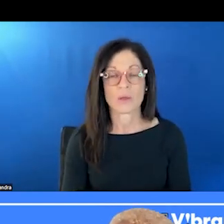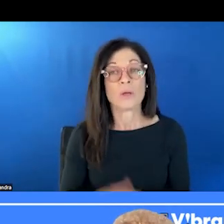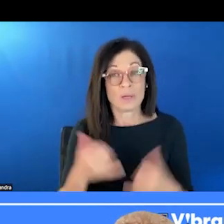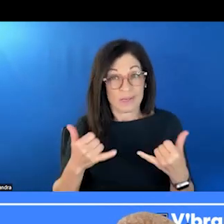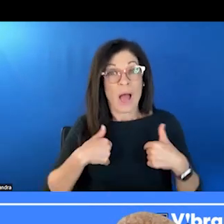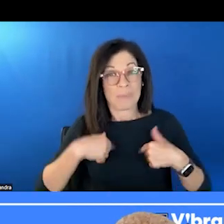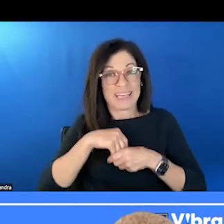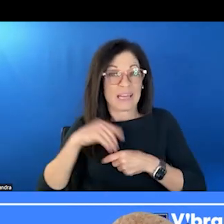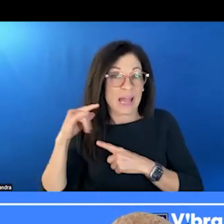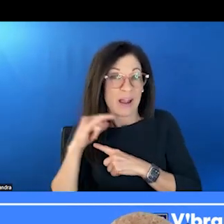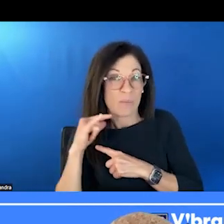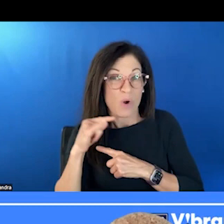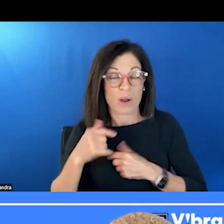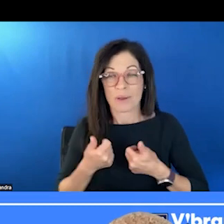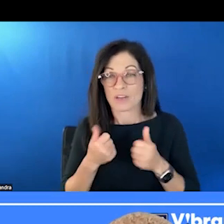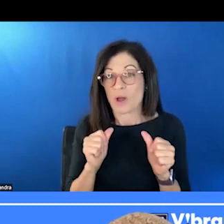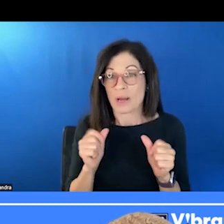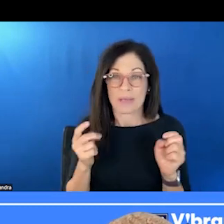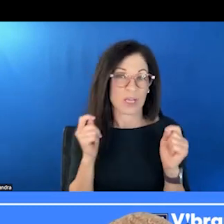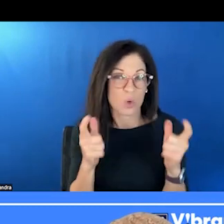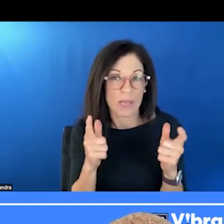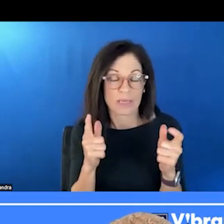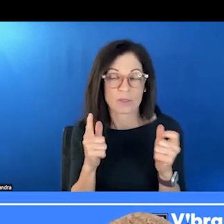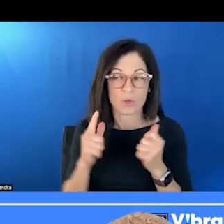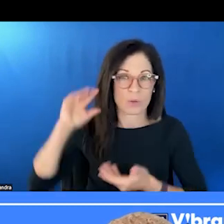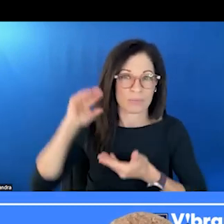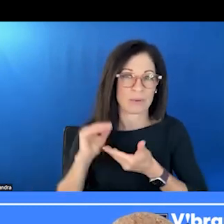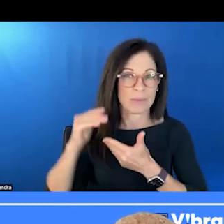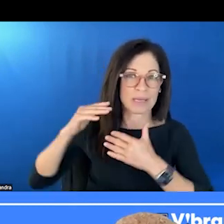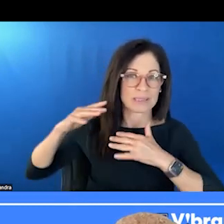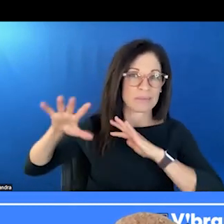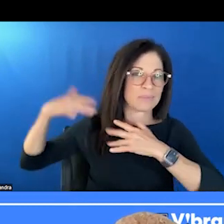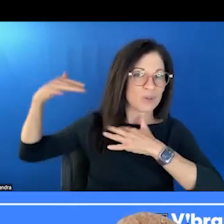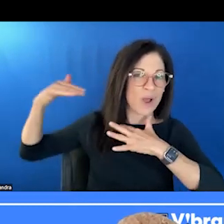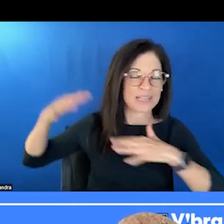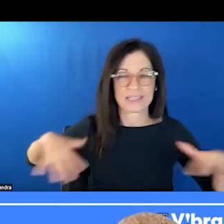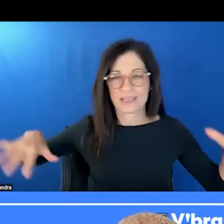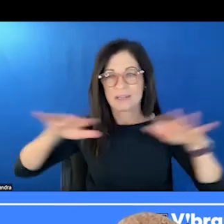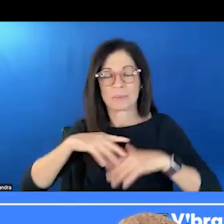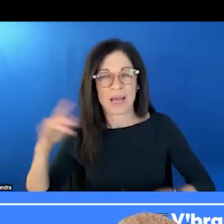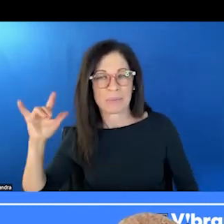I AM IN AN AIRPORT. I AM GOING TO BE QUICK. JUST A COUPLE OF QUICK THINGS.